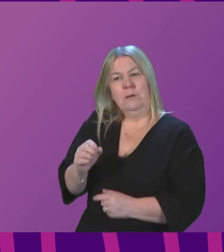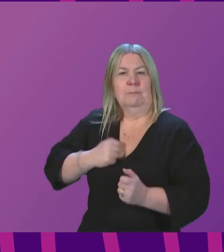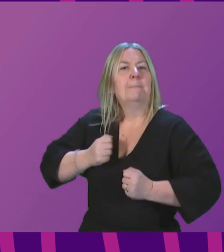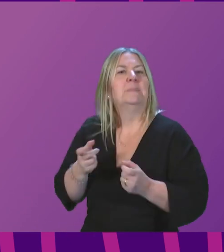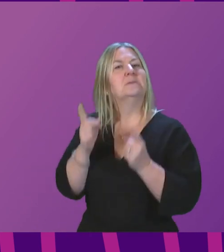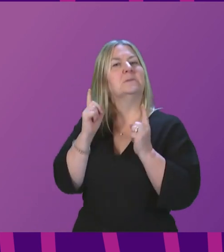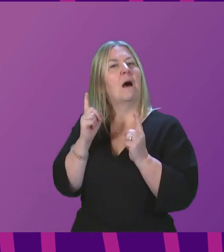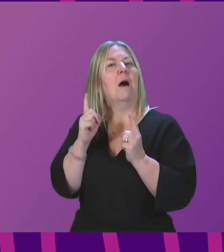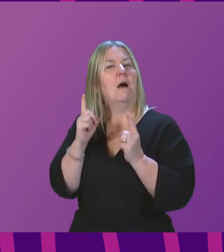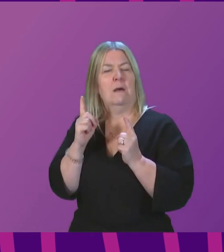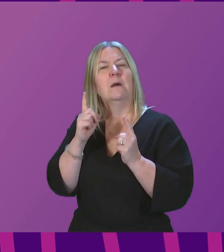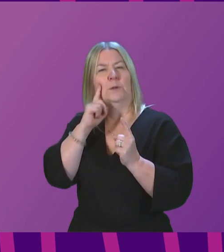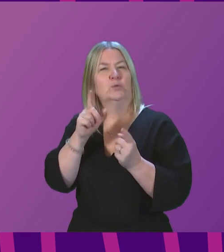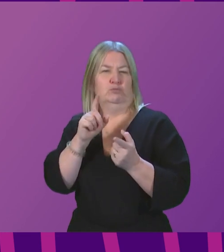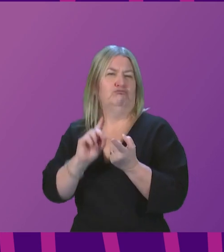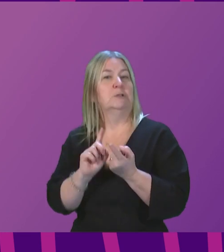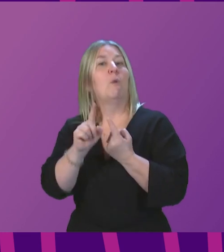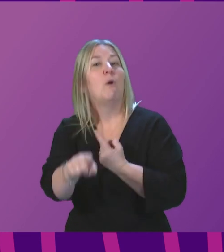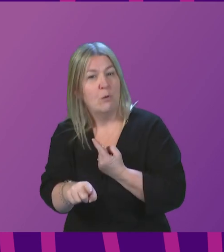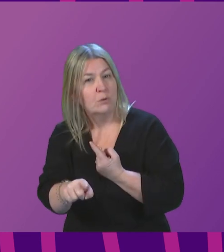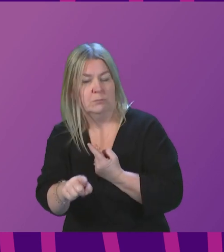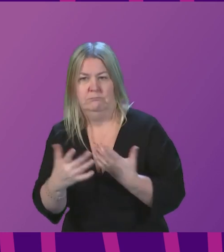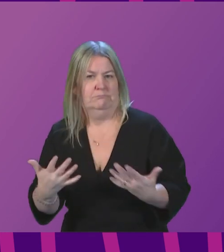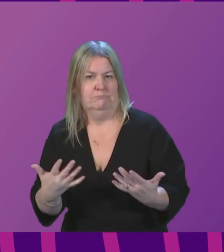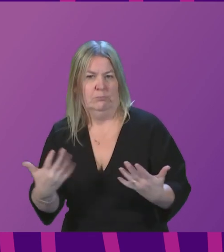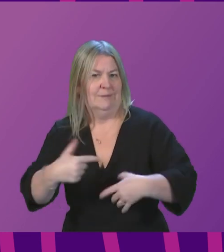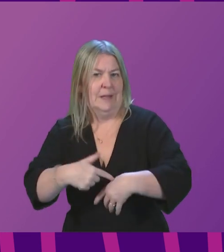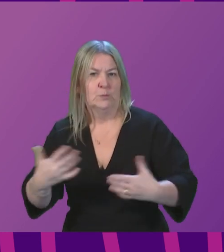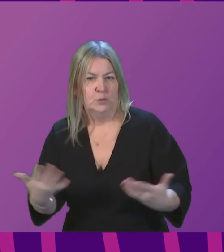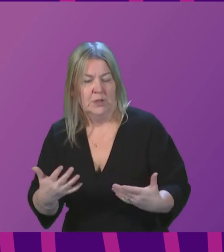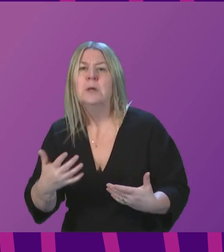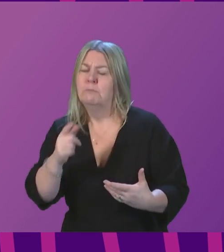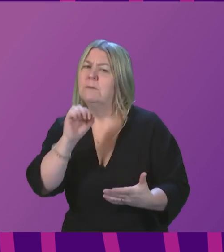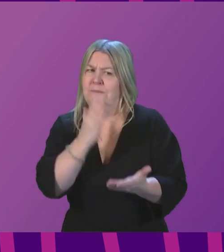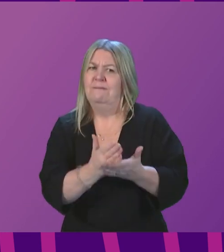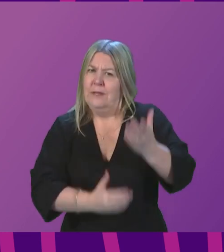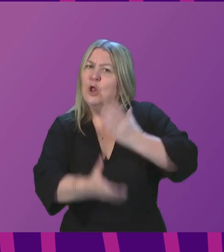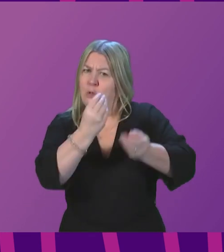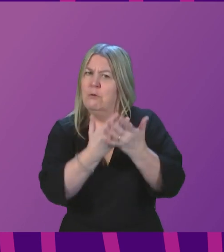including on the question of lessons learned from the dreadful circumstances around the